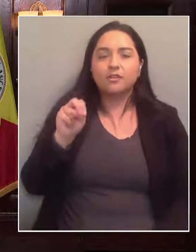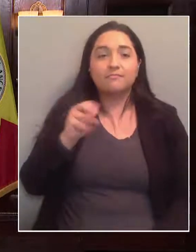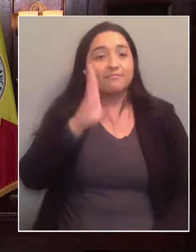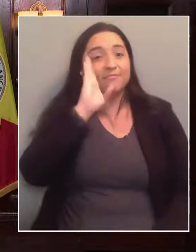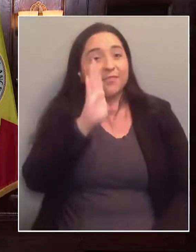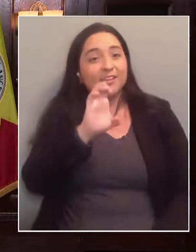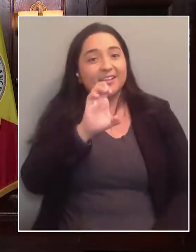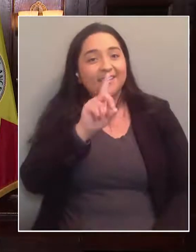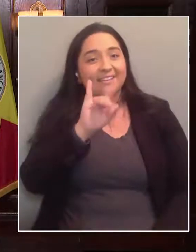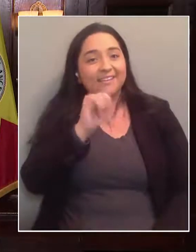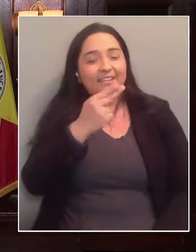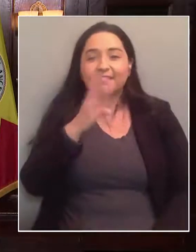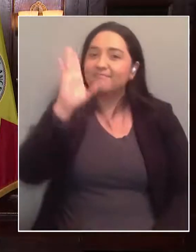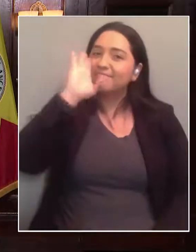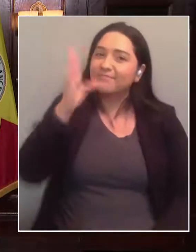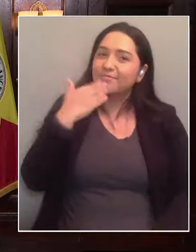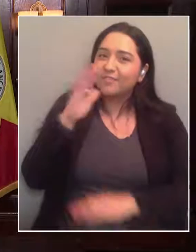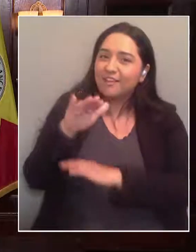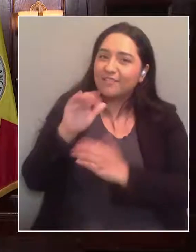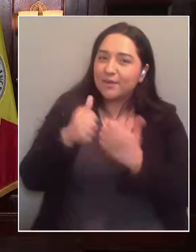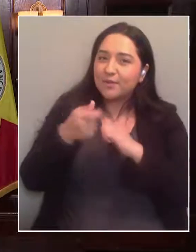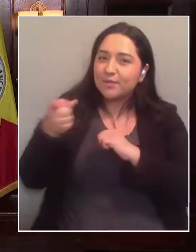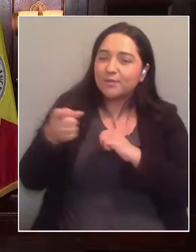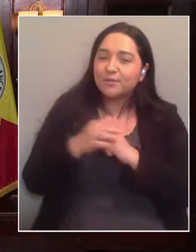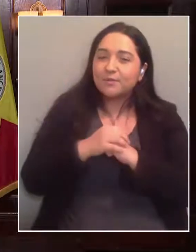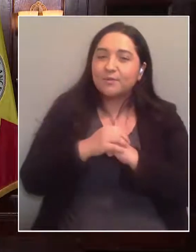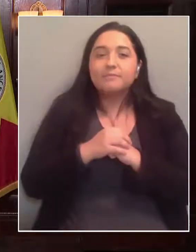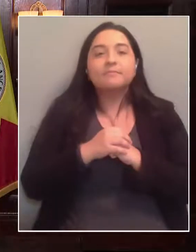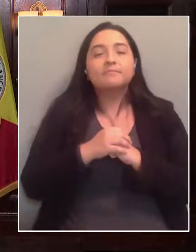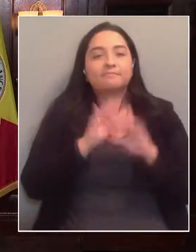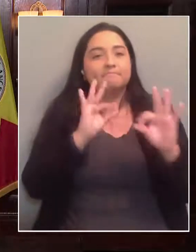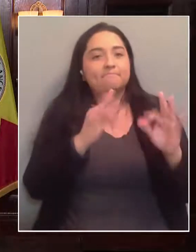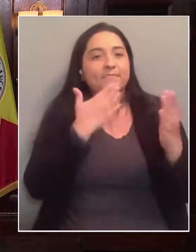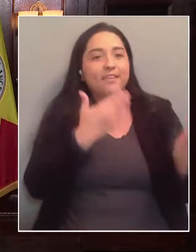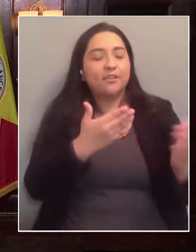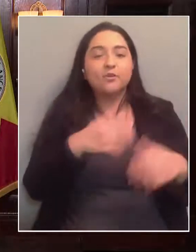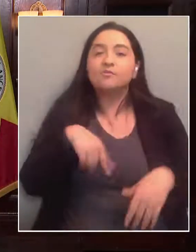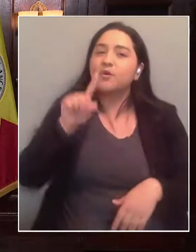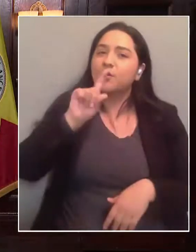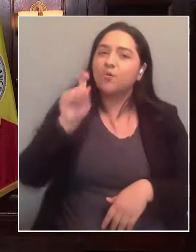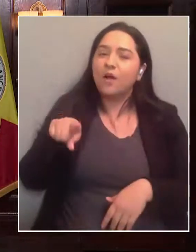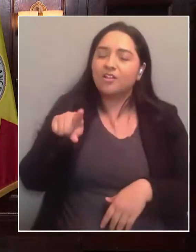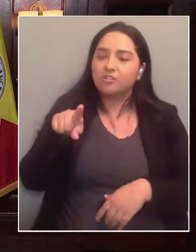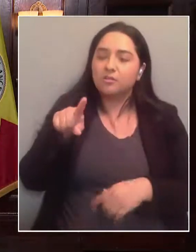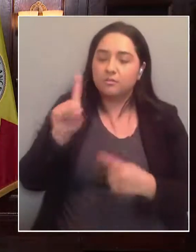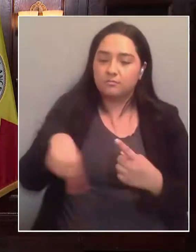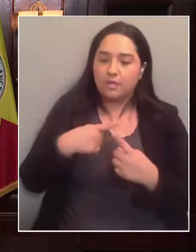UNIVISION.